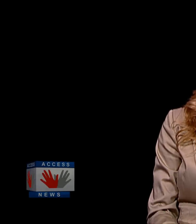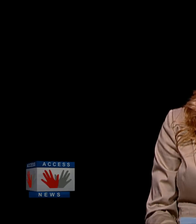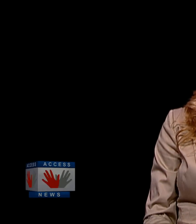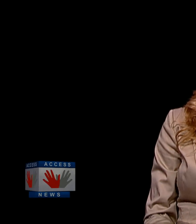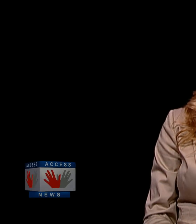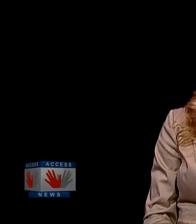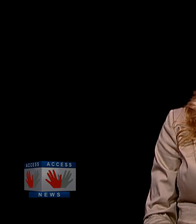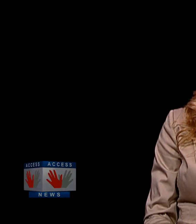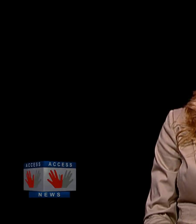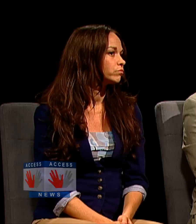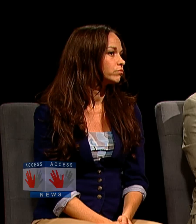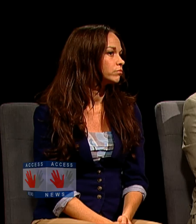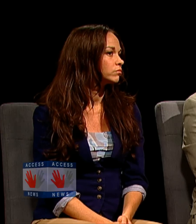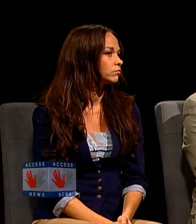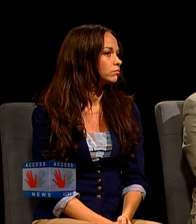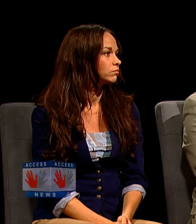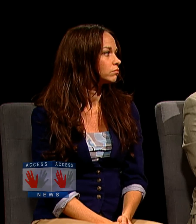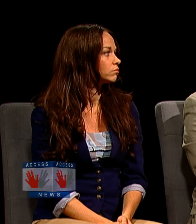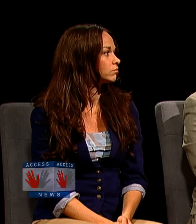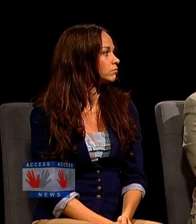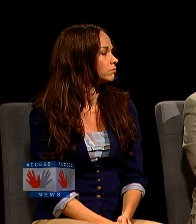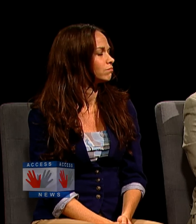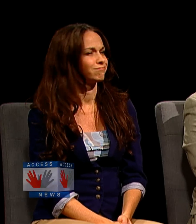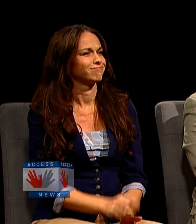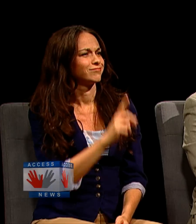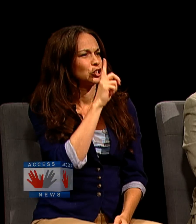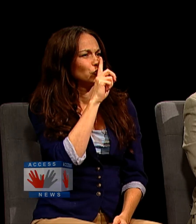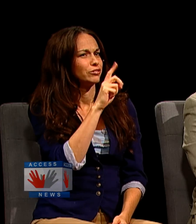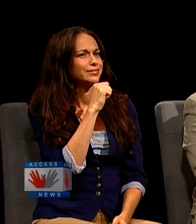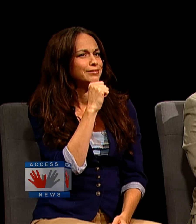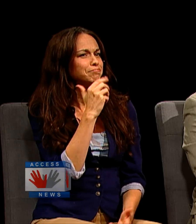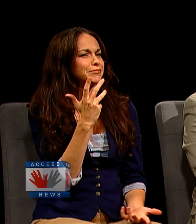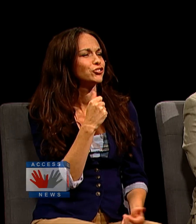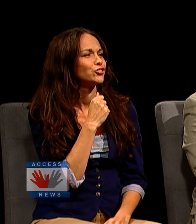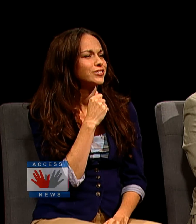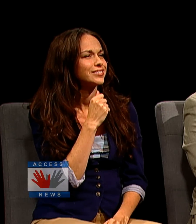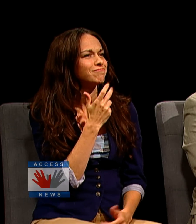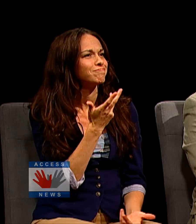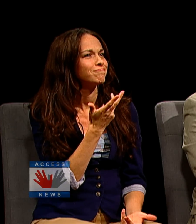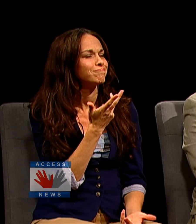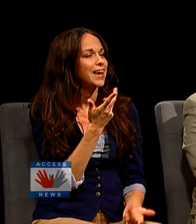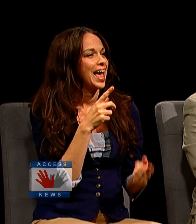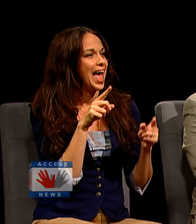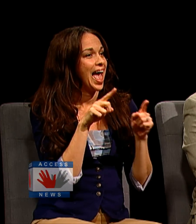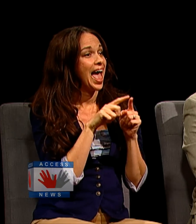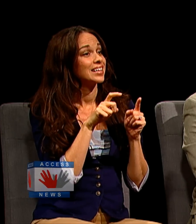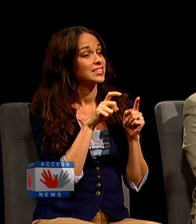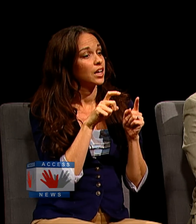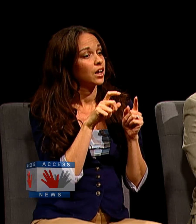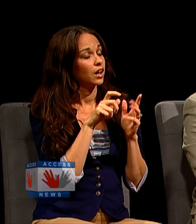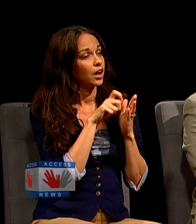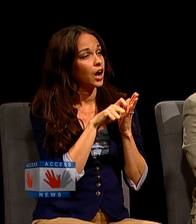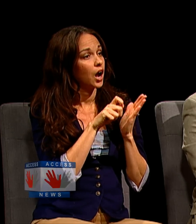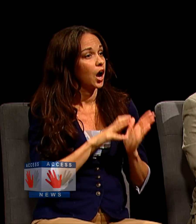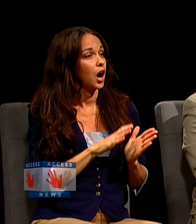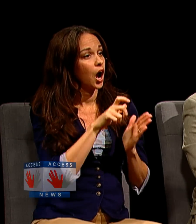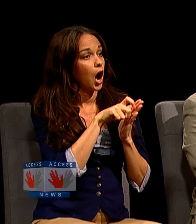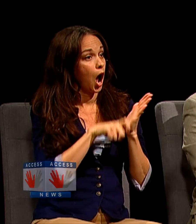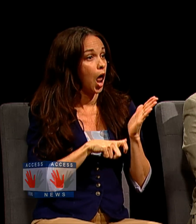just off the table? Really not much. As a columnist now, I have pretty free reign.